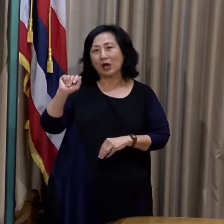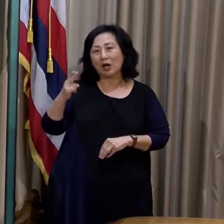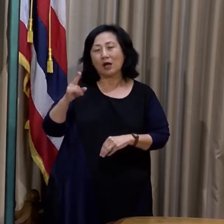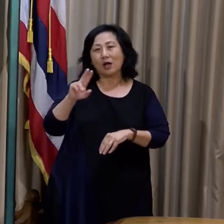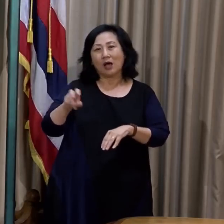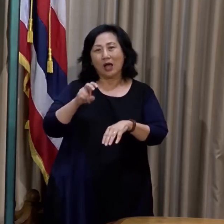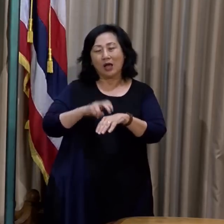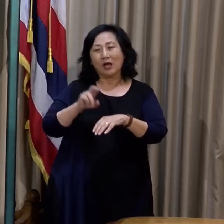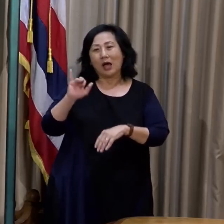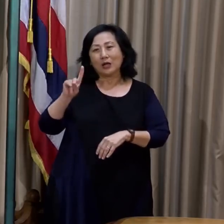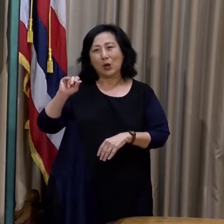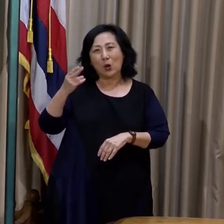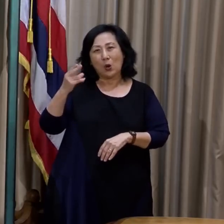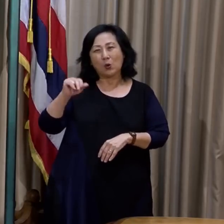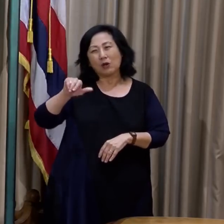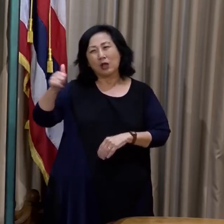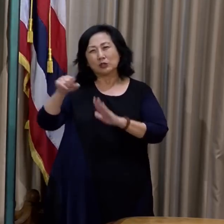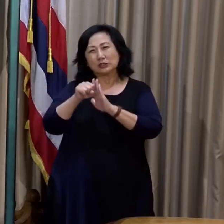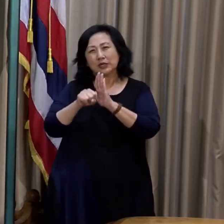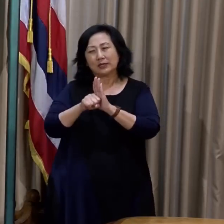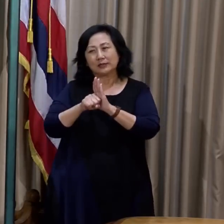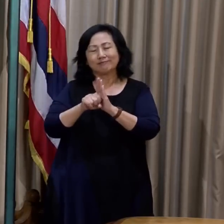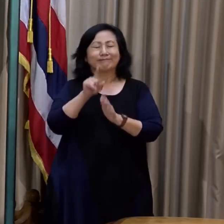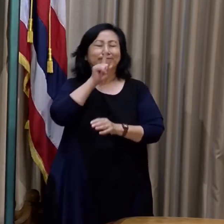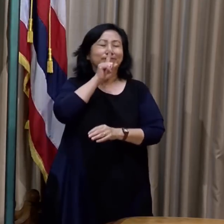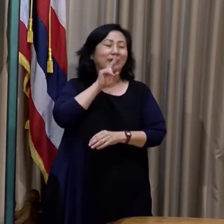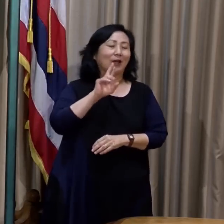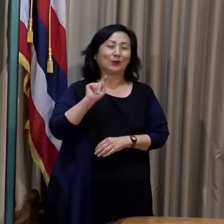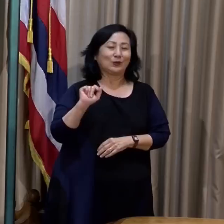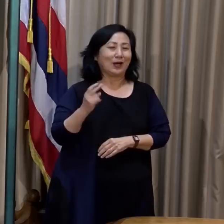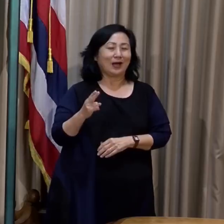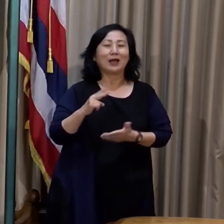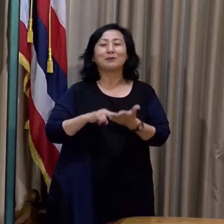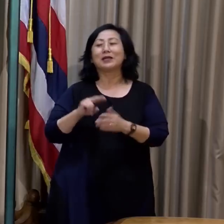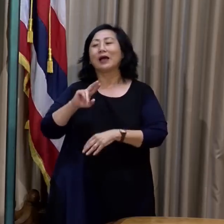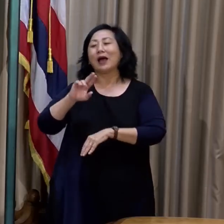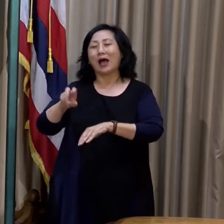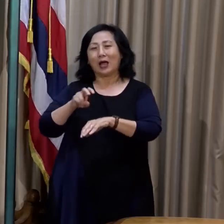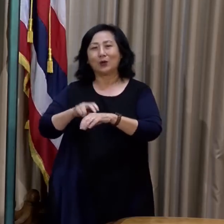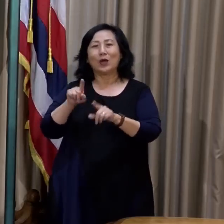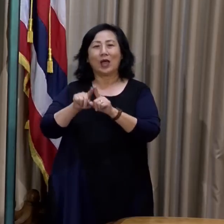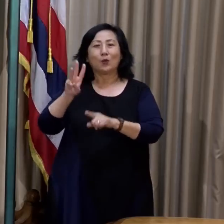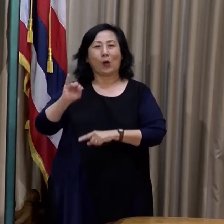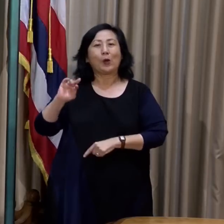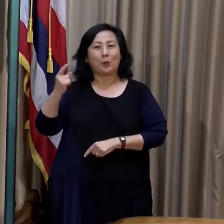VIRUS, INCLUDING, ALASKA, MONTANA, WYOMING, UTAH, IDAHO, AND OTHERS.